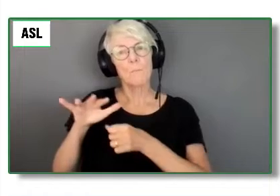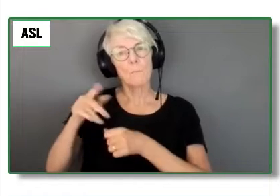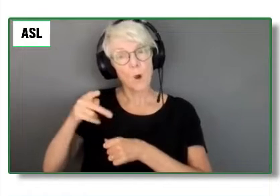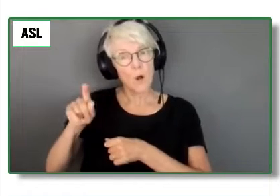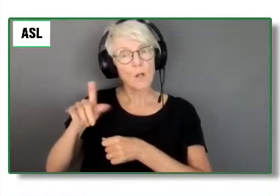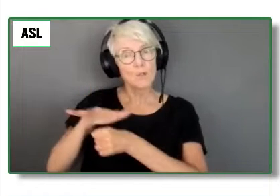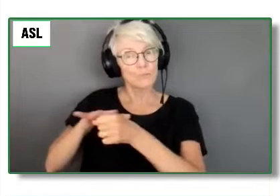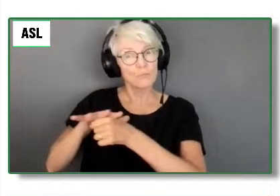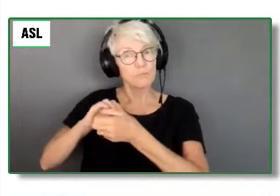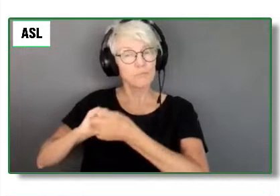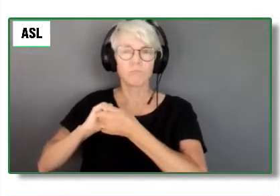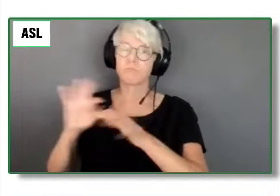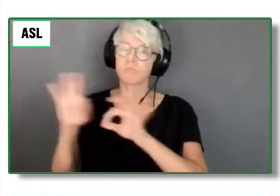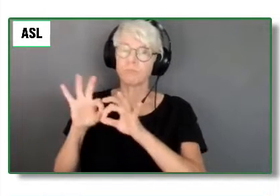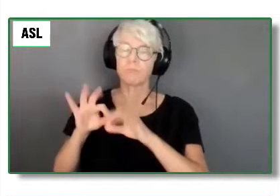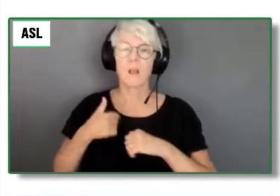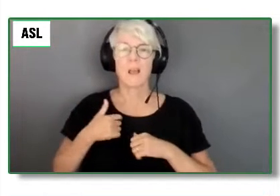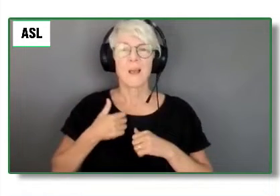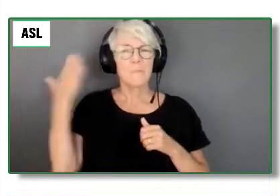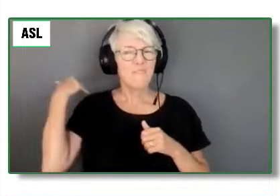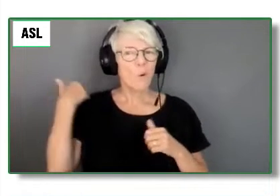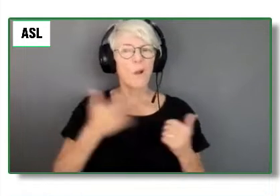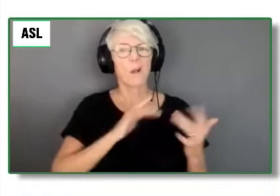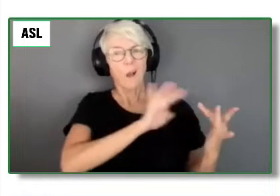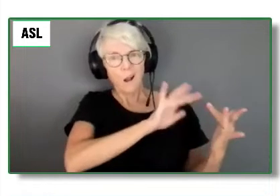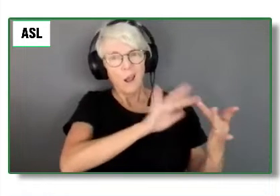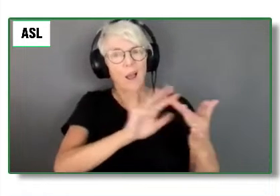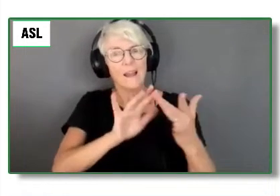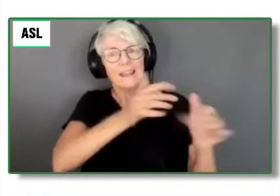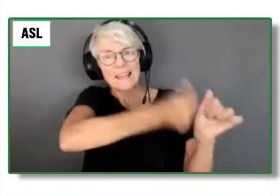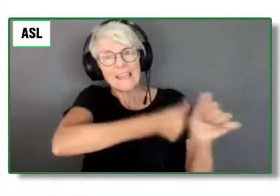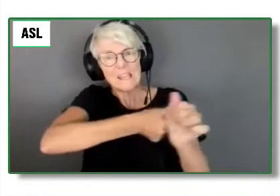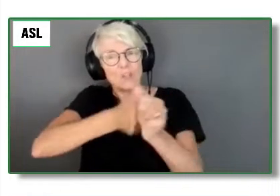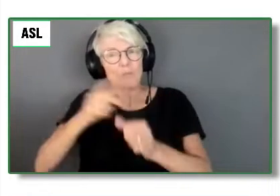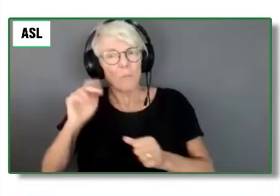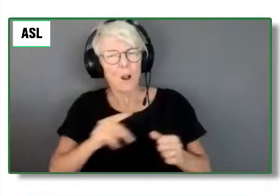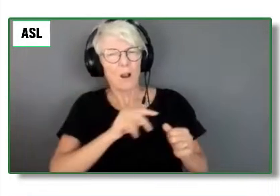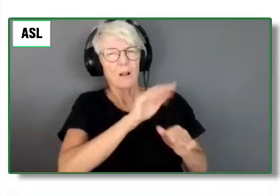individually to get information because their website was not accessible